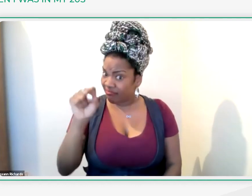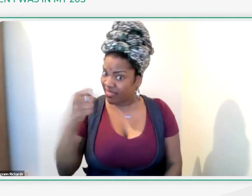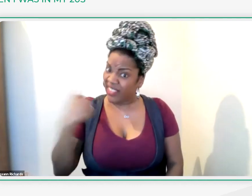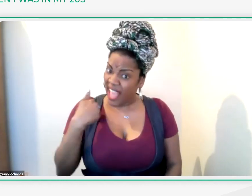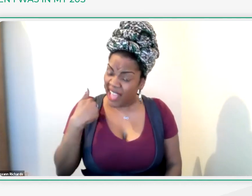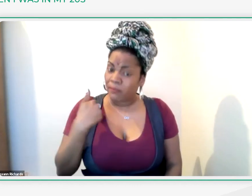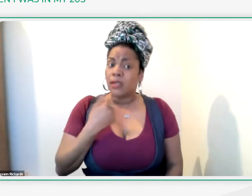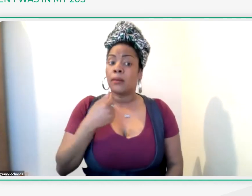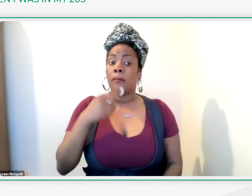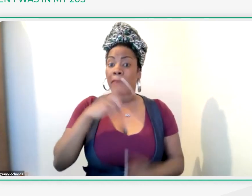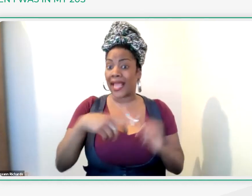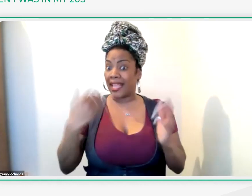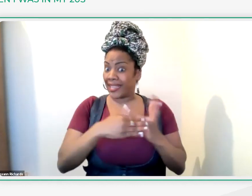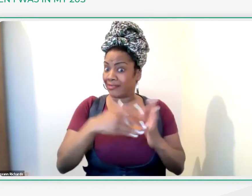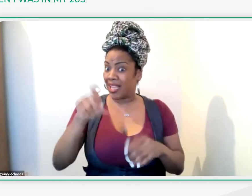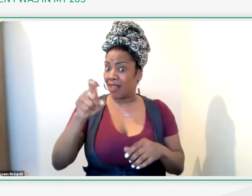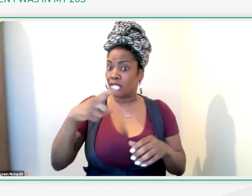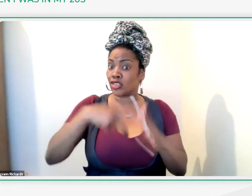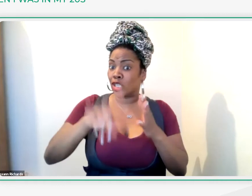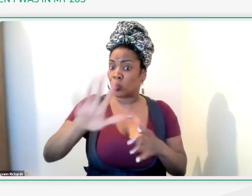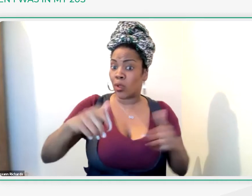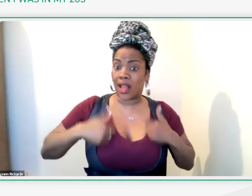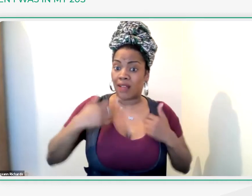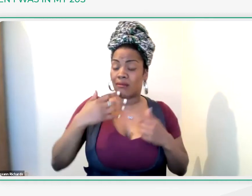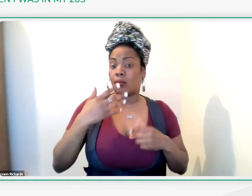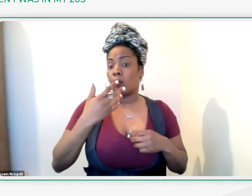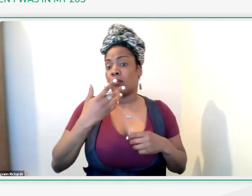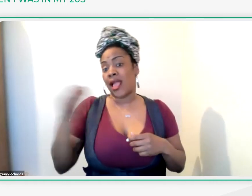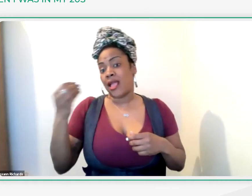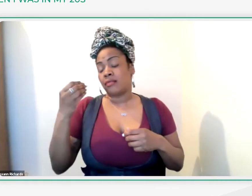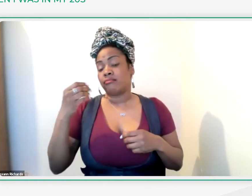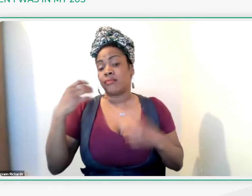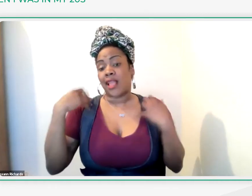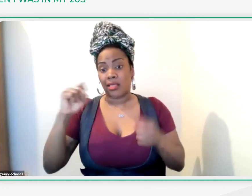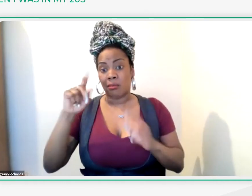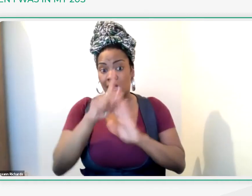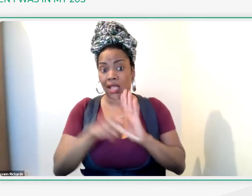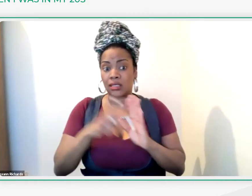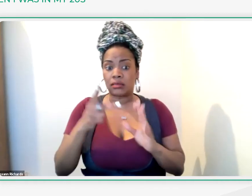some coverage that can protect you. Again, you just have to check the policies.